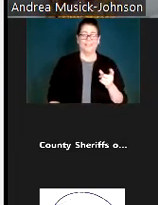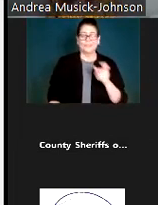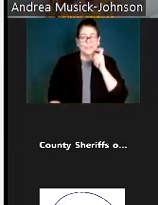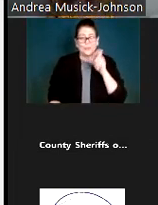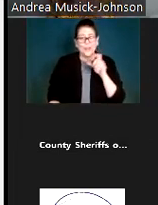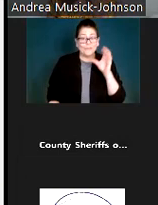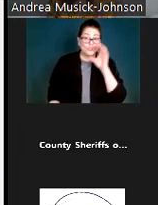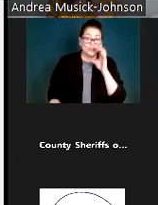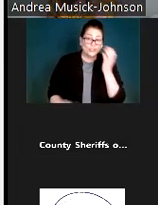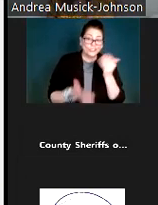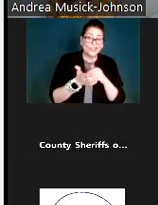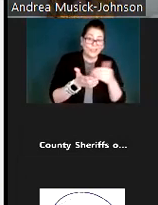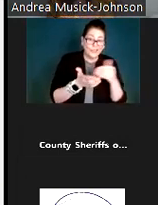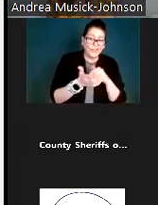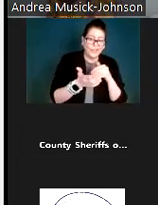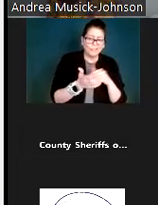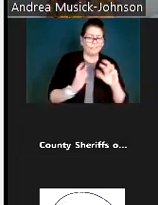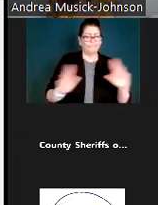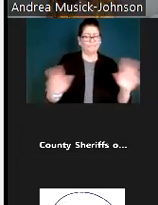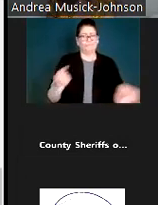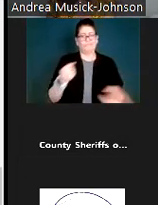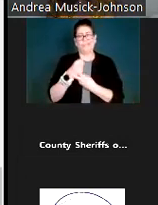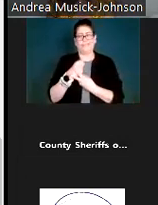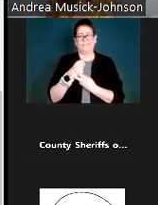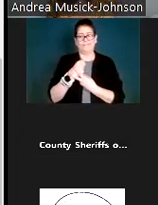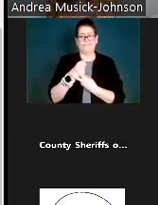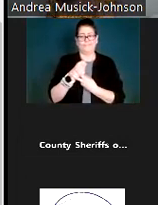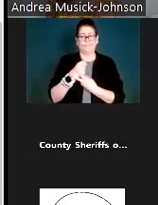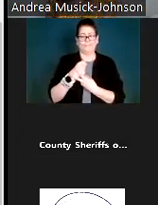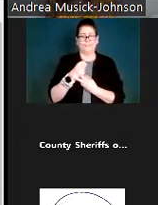search for him again, he is under my watch list. Now I don't know any of these individuals, but I